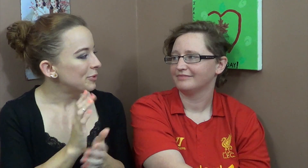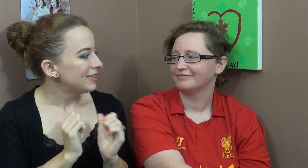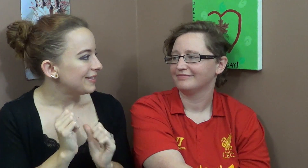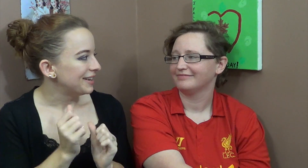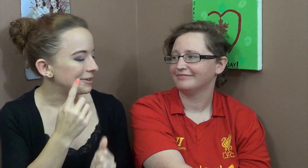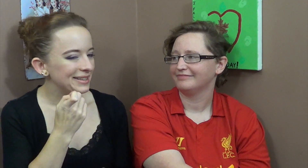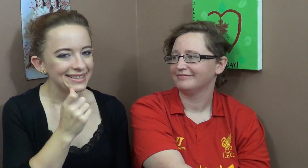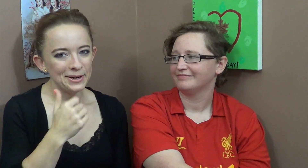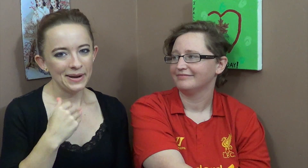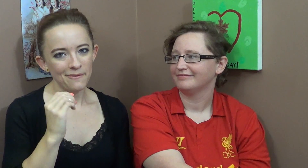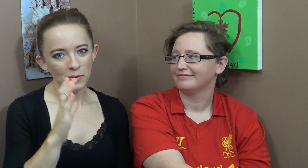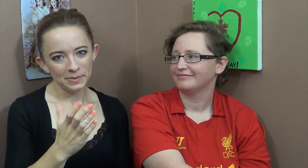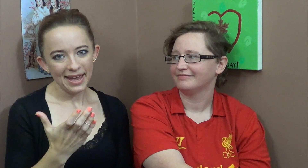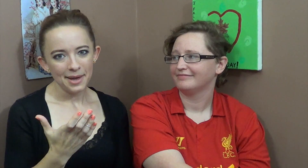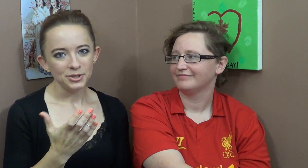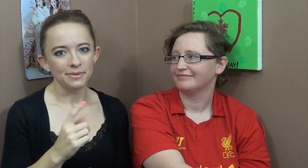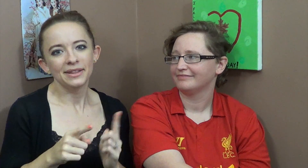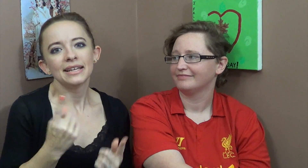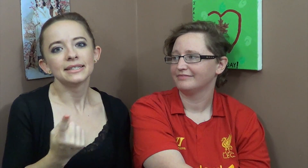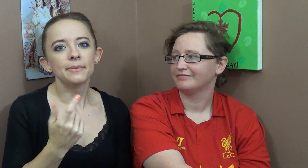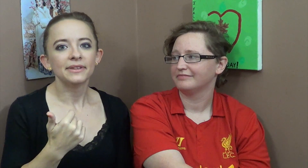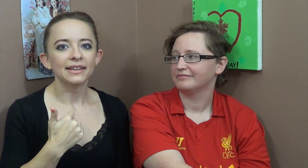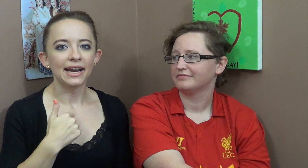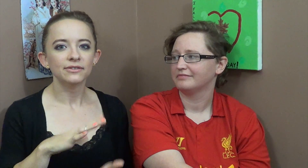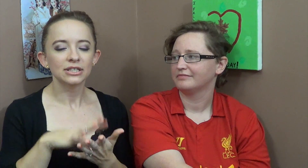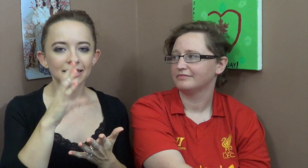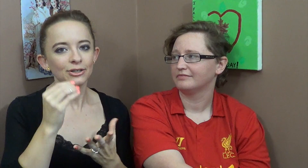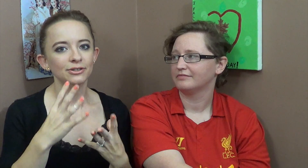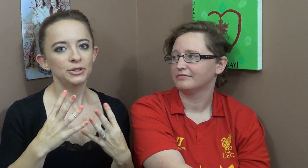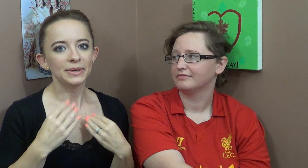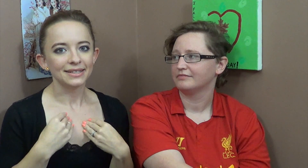movie theater because they don't have open captions. That's just something I've learned